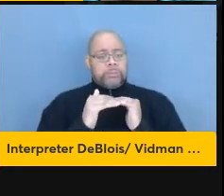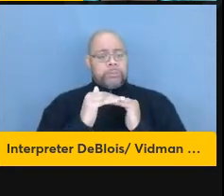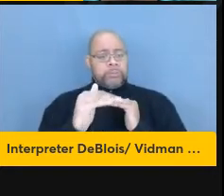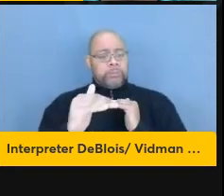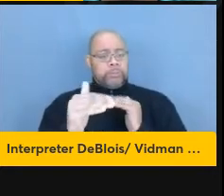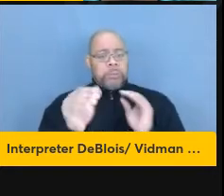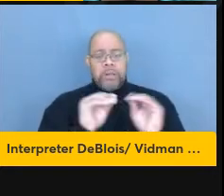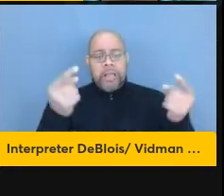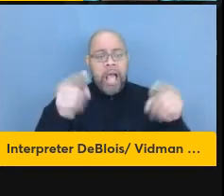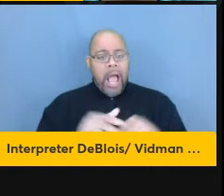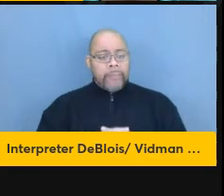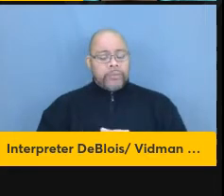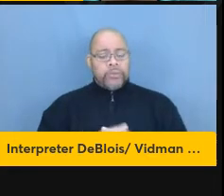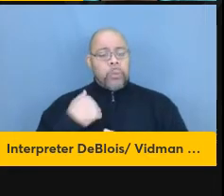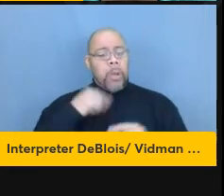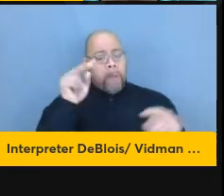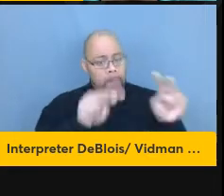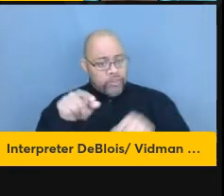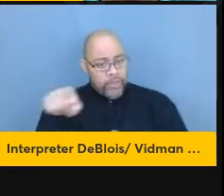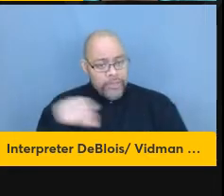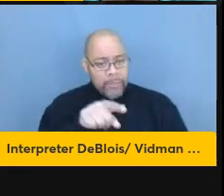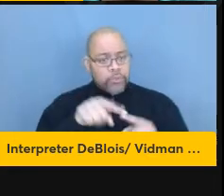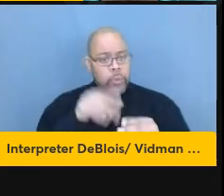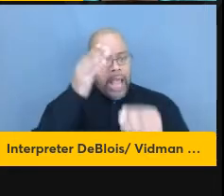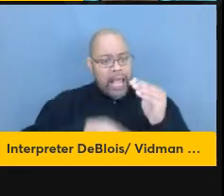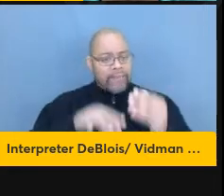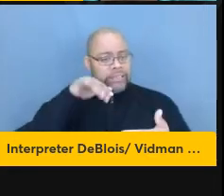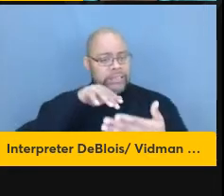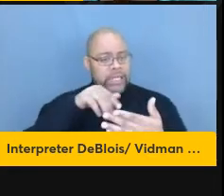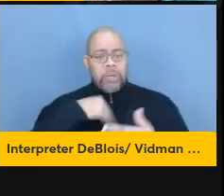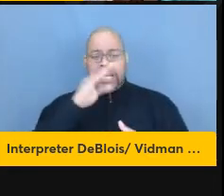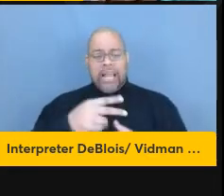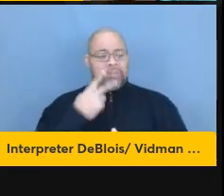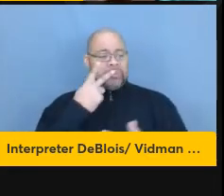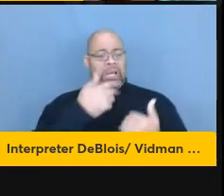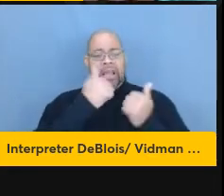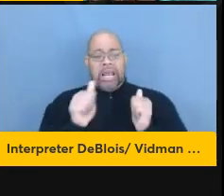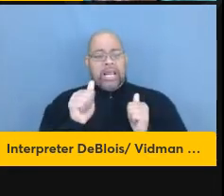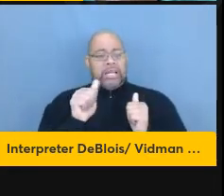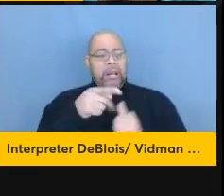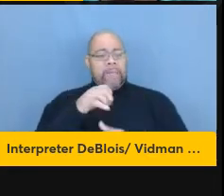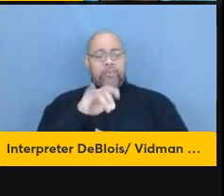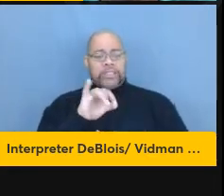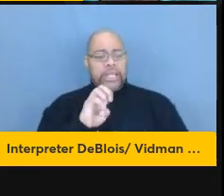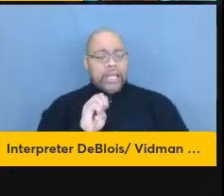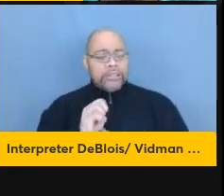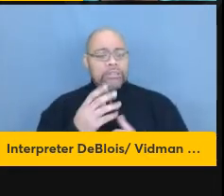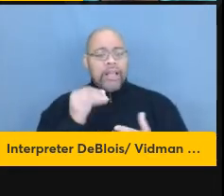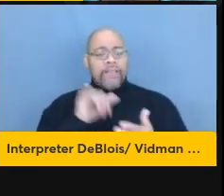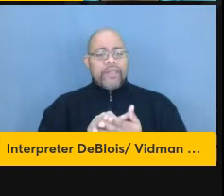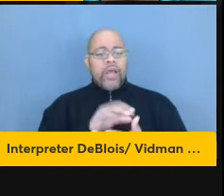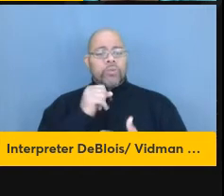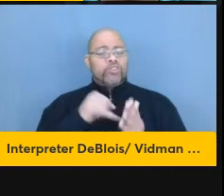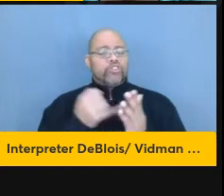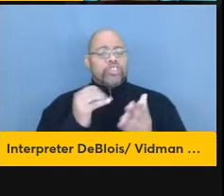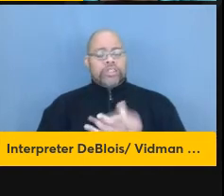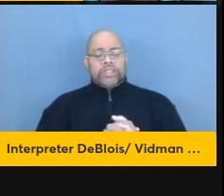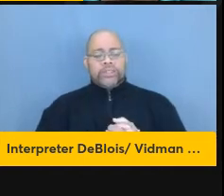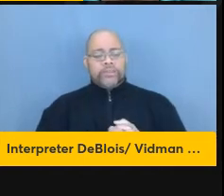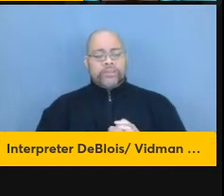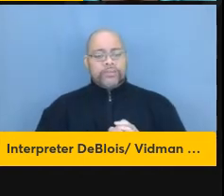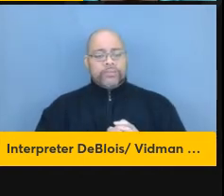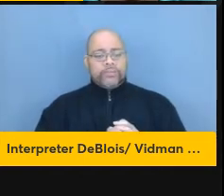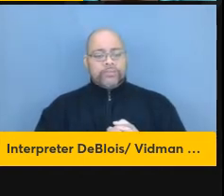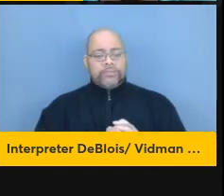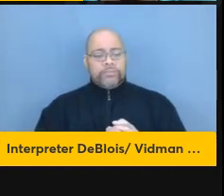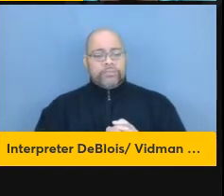happened. We monitored them to the end of the study, we never detected any parasites. And this was just amazing, because this